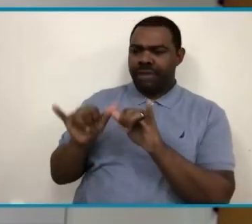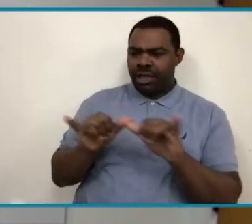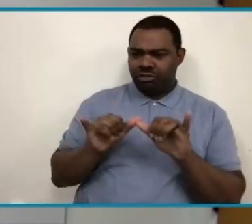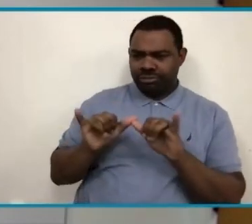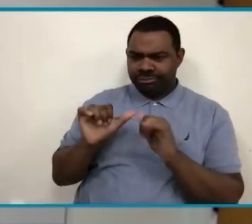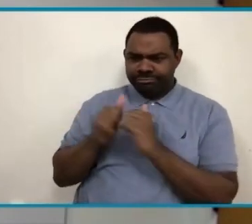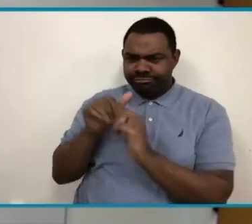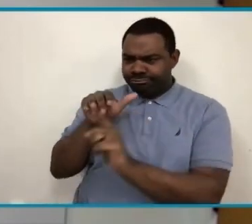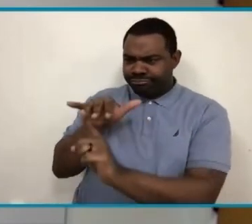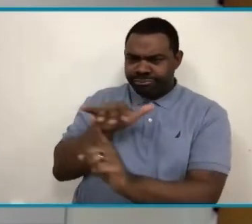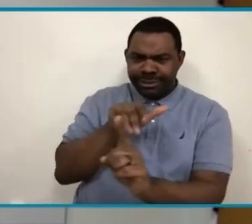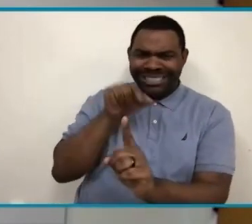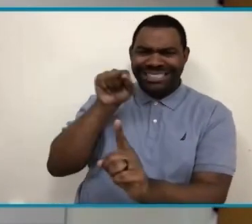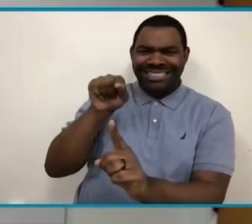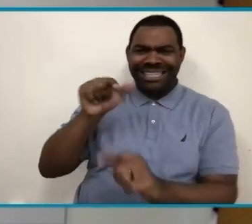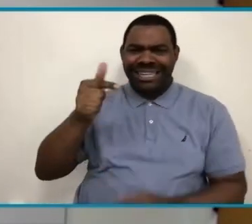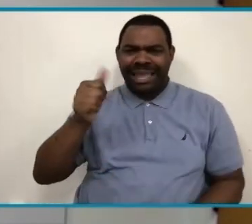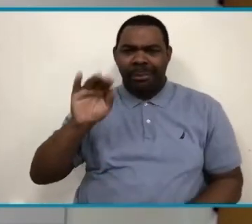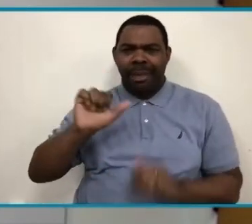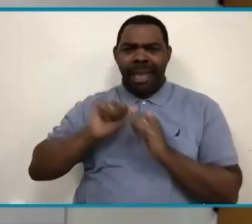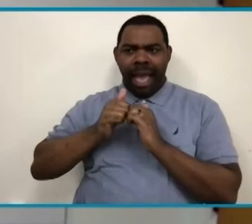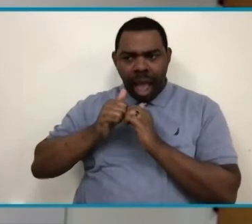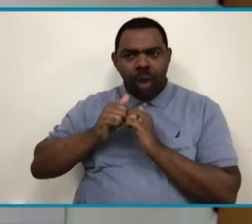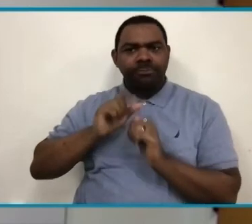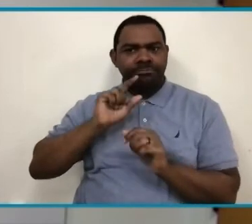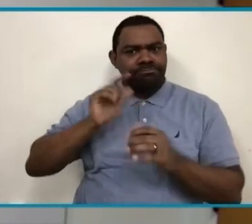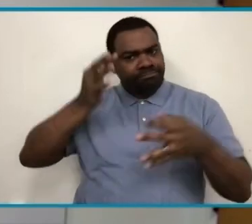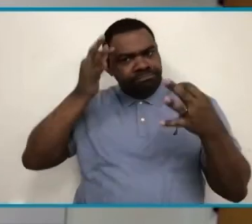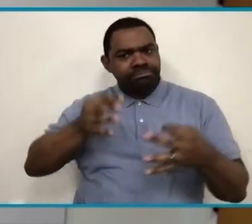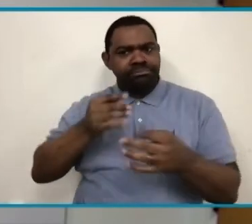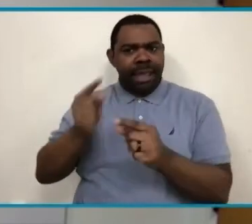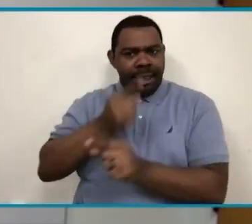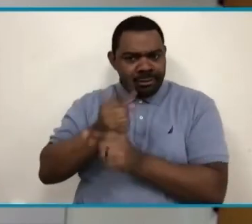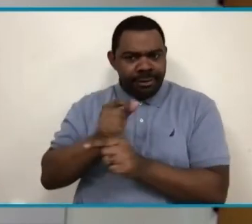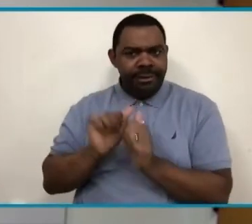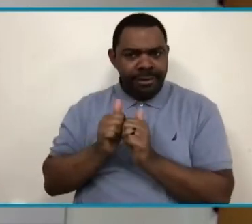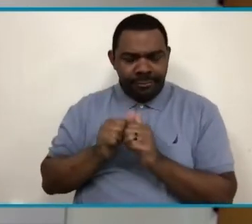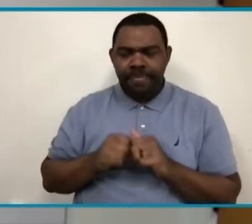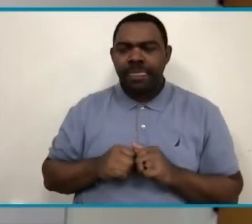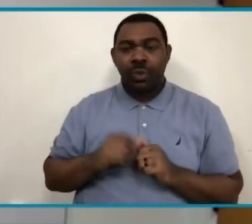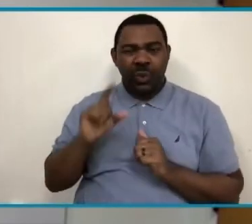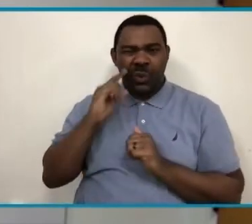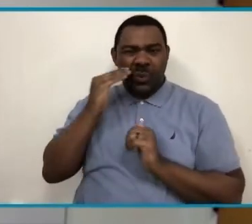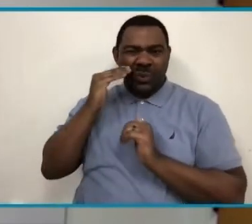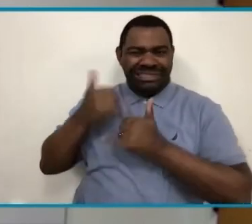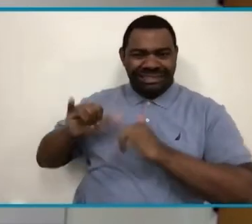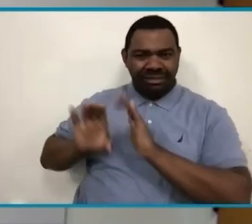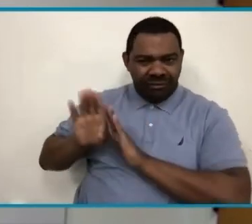So it's a developing area, but there are some data showing that it modulates the activity